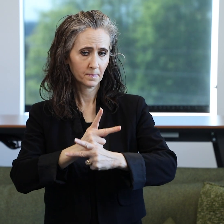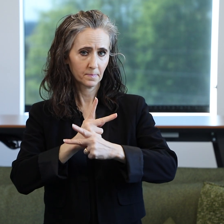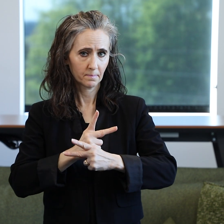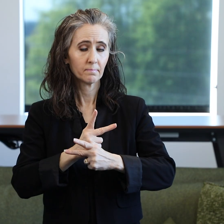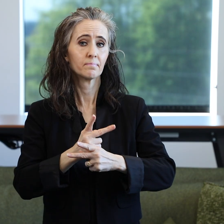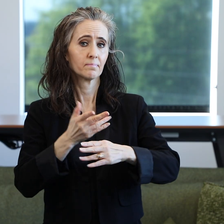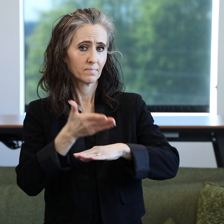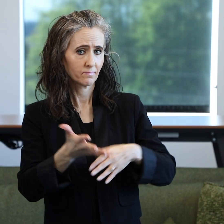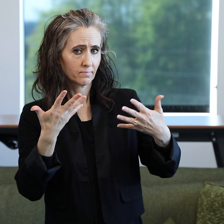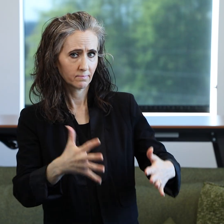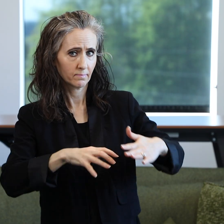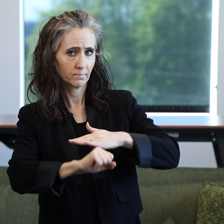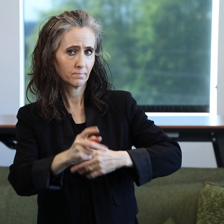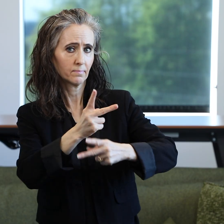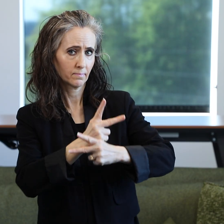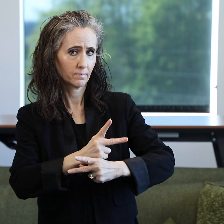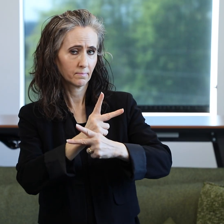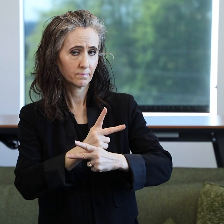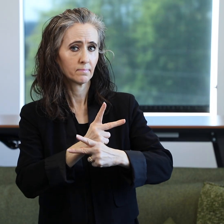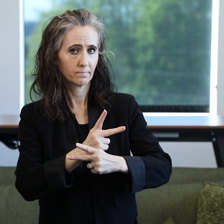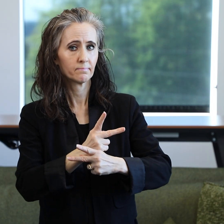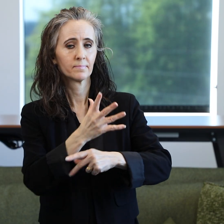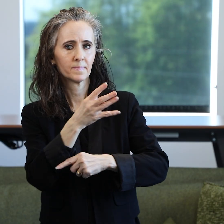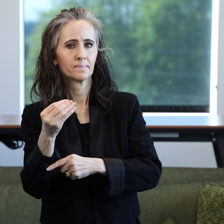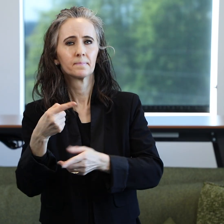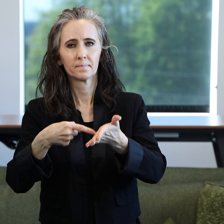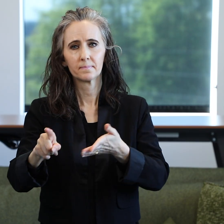Washington Medicaid Apple health covers abortion care after abortion care